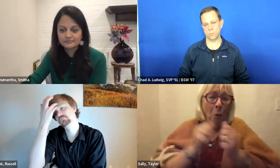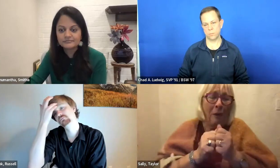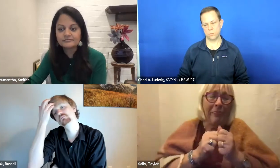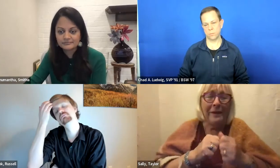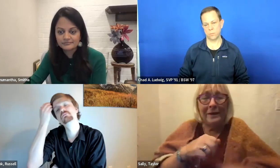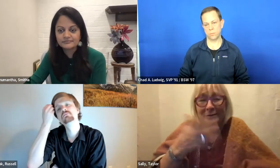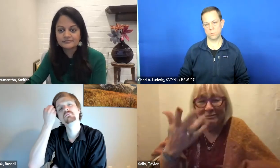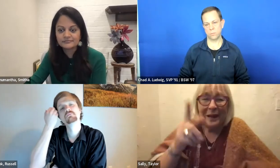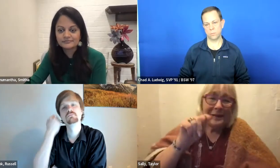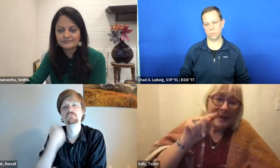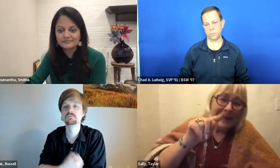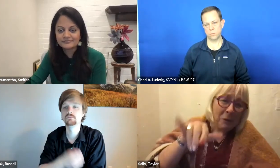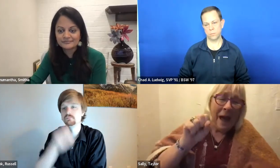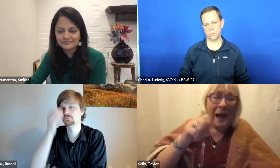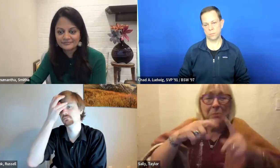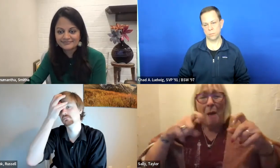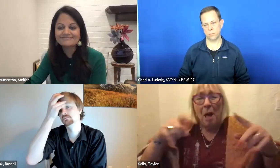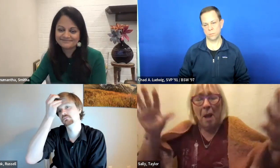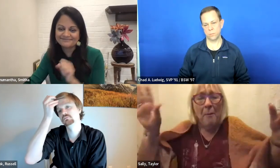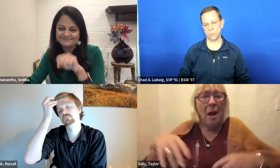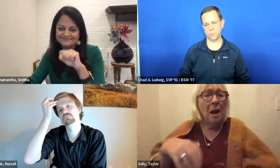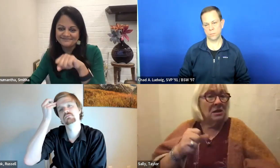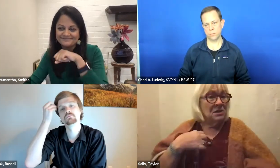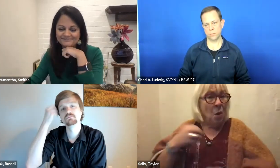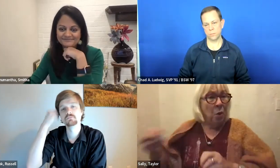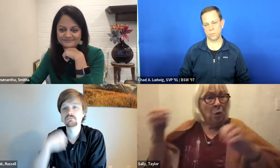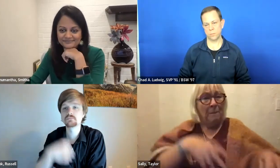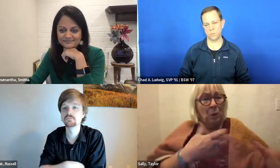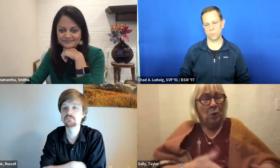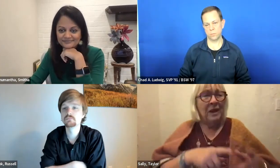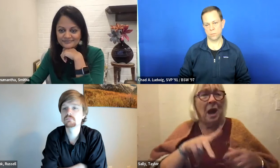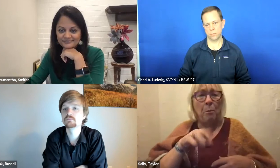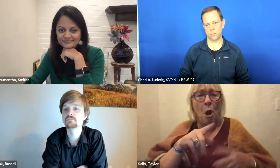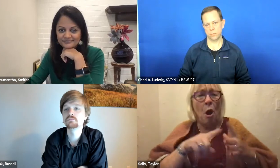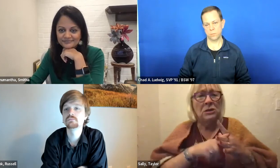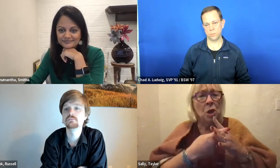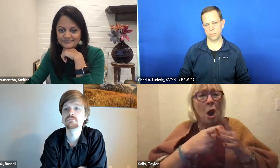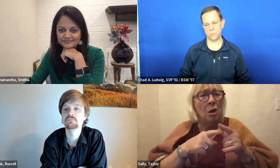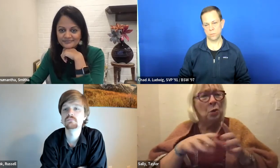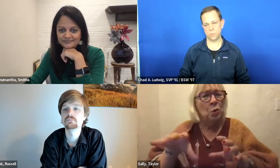You know, I didn't know anything about, you know, the history, you know, in terms of, like, TTYs and everything else,